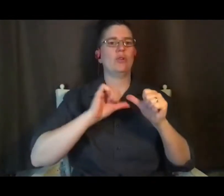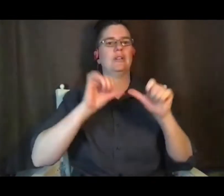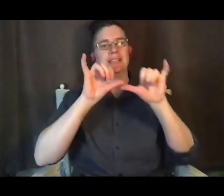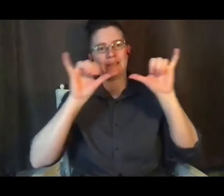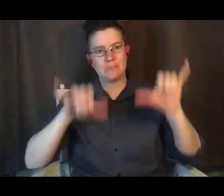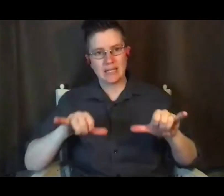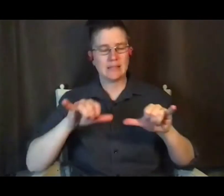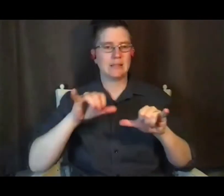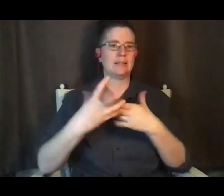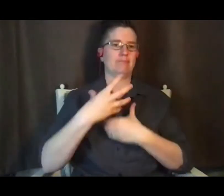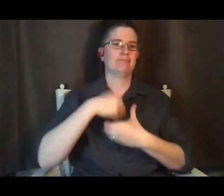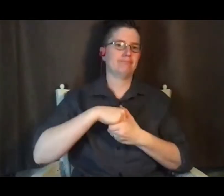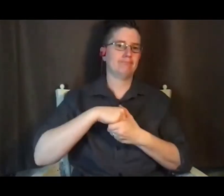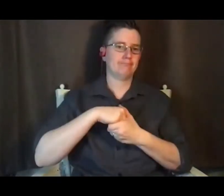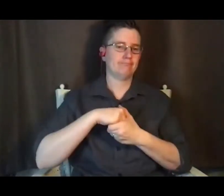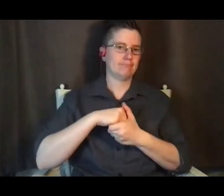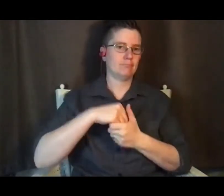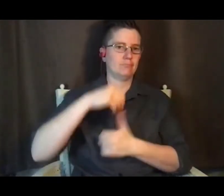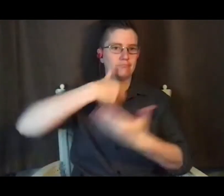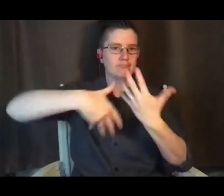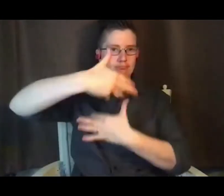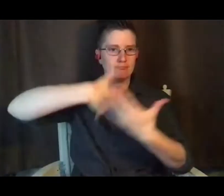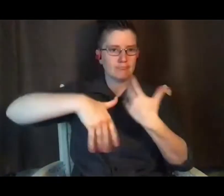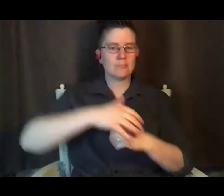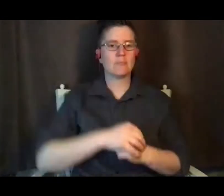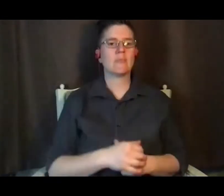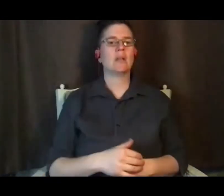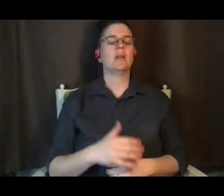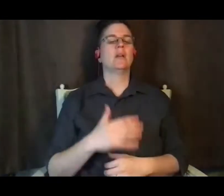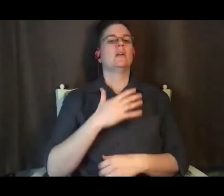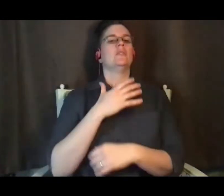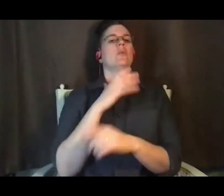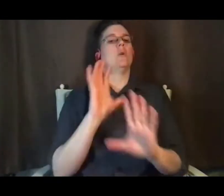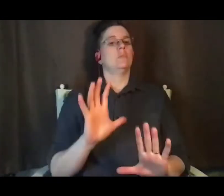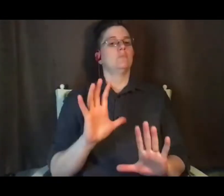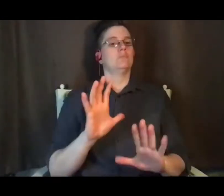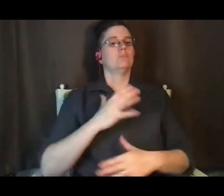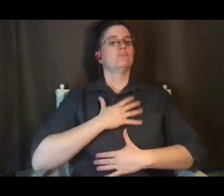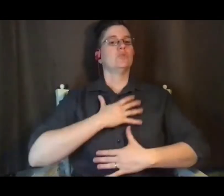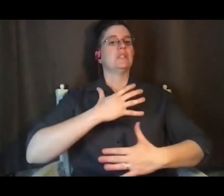and so my invitation is for you to breathe to pause to be to consider what has brought you